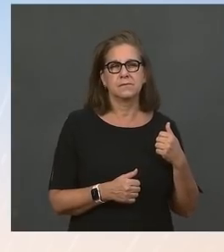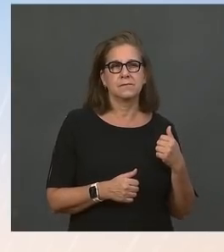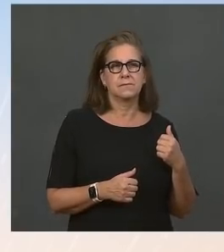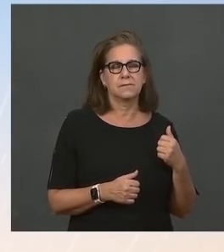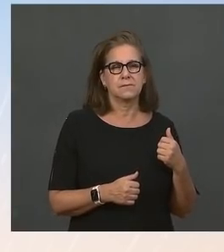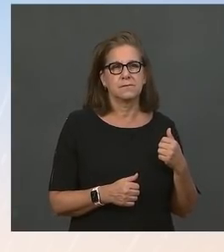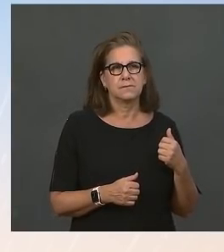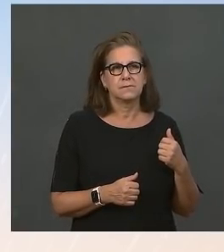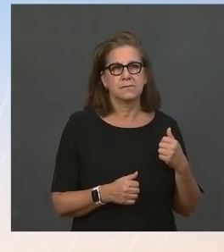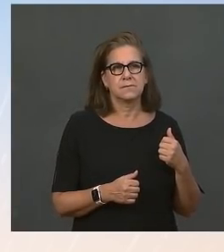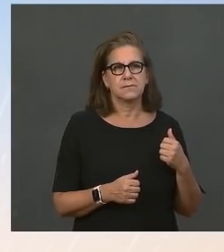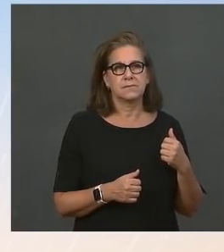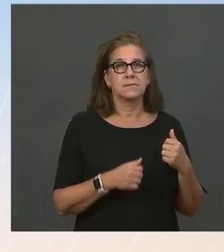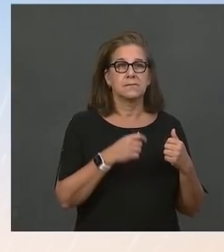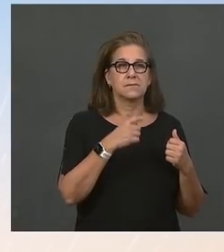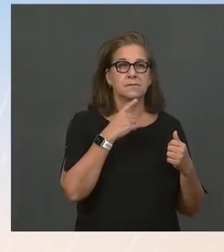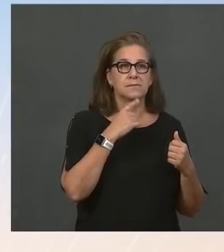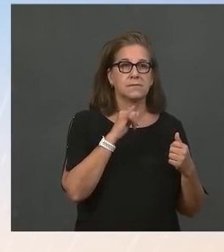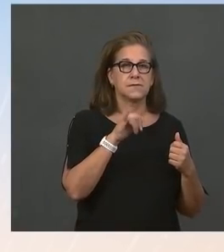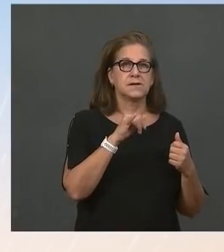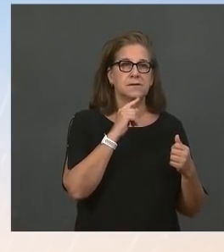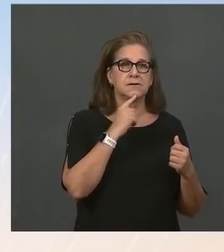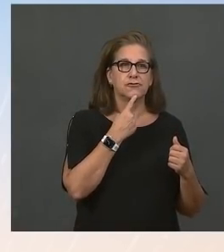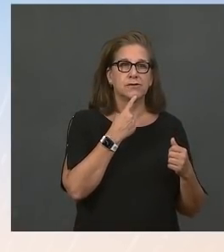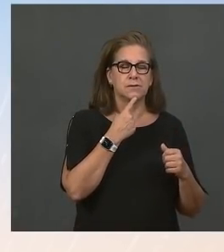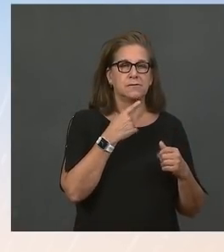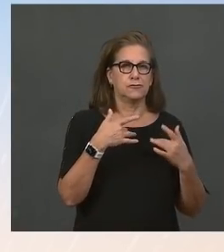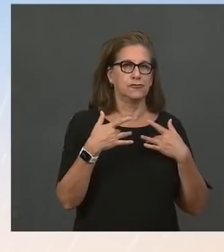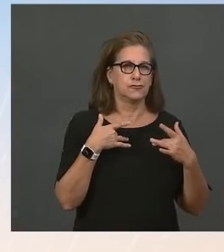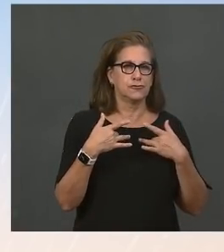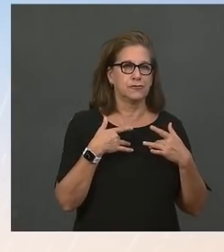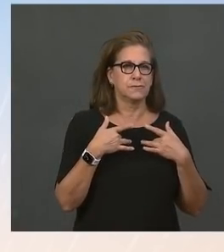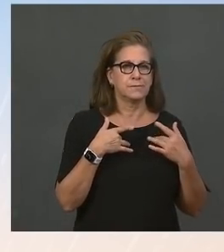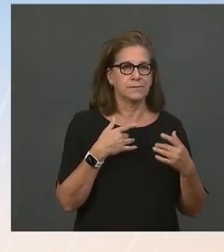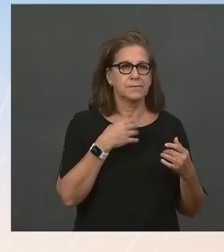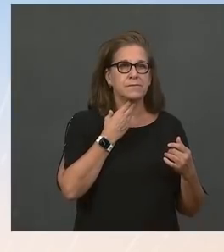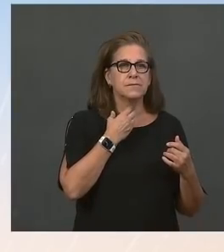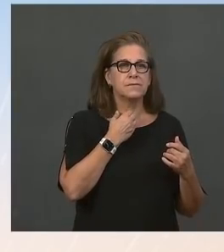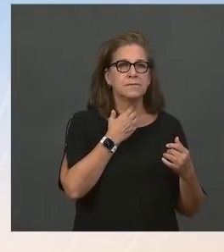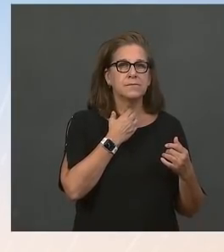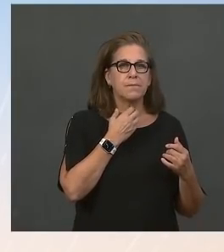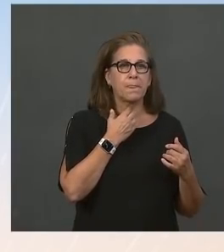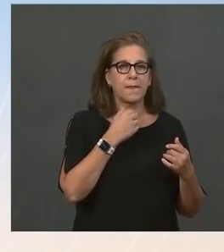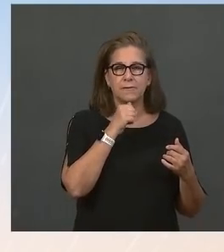that is great concern to us. I have nothing to preview in terms of what additional steps will be. The Press: To follow up: Some governments, including U.S. partners in the region,